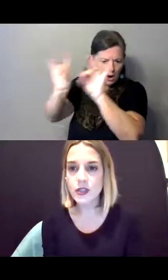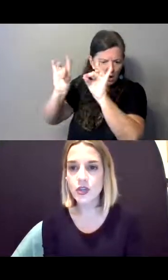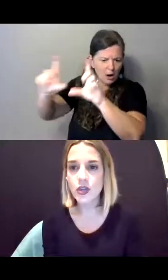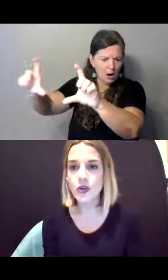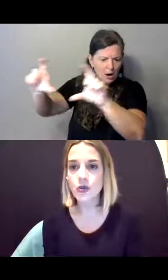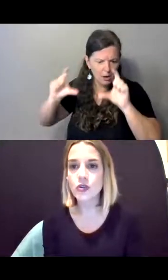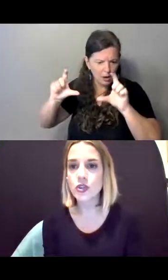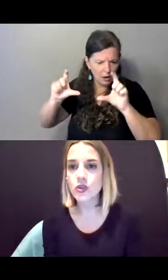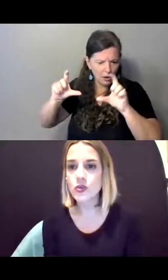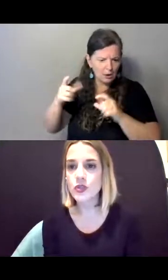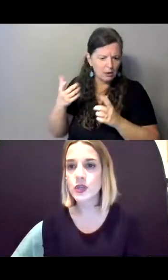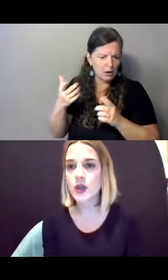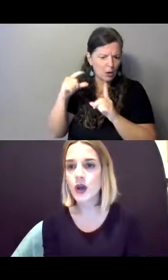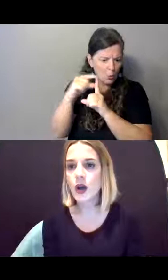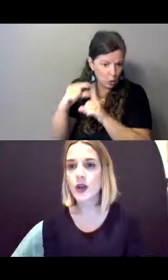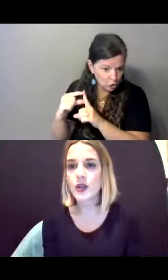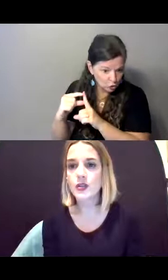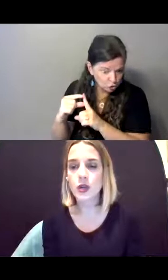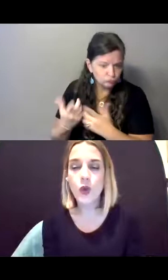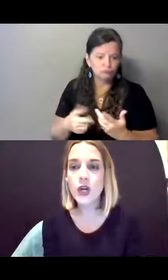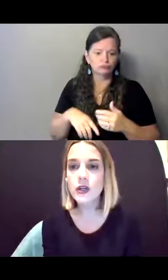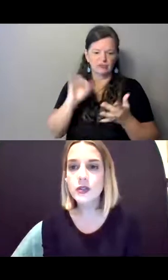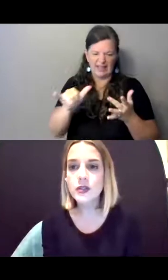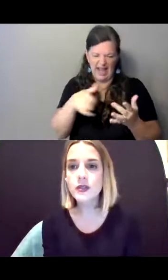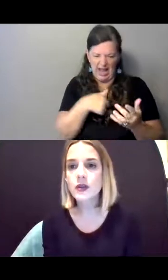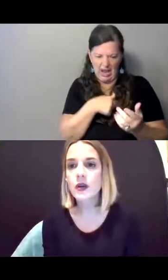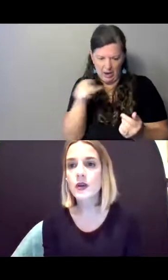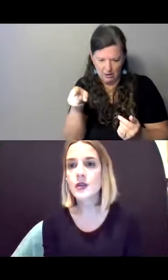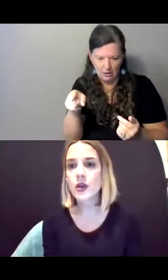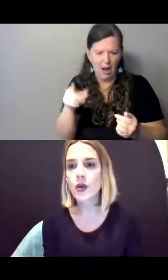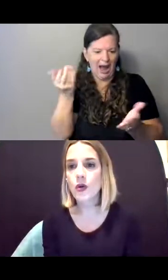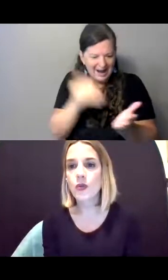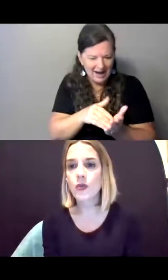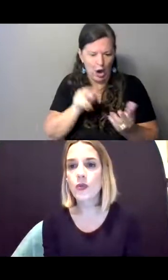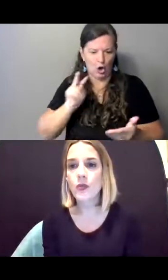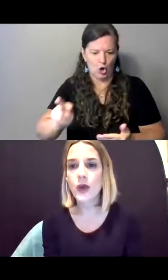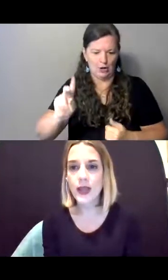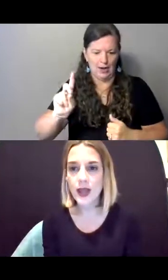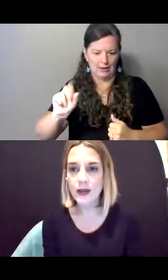do you choose certain words? So, again,